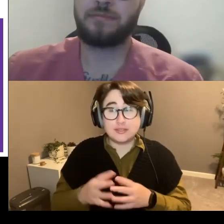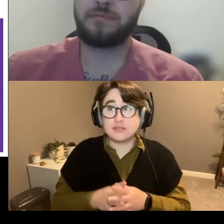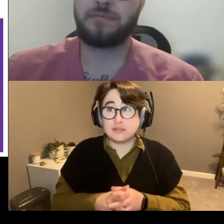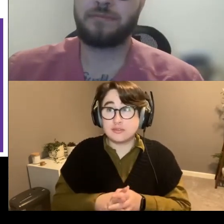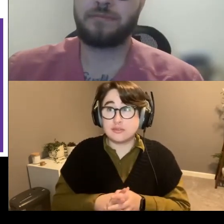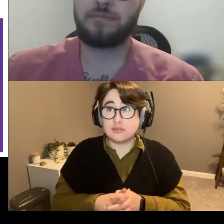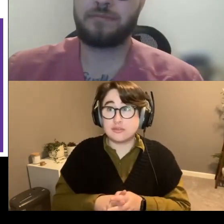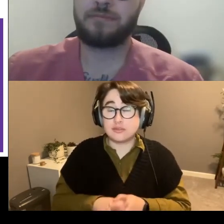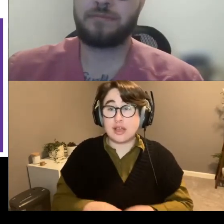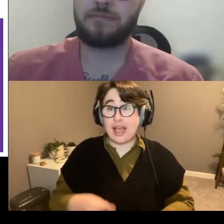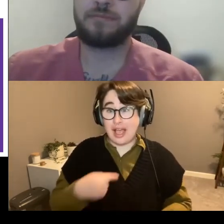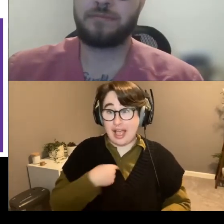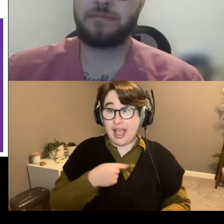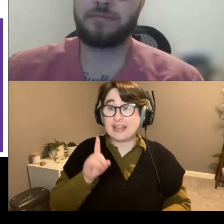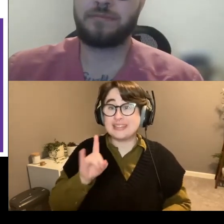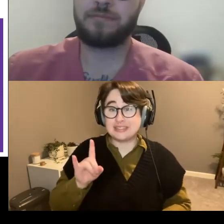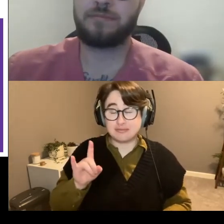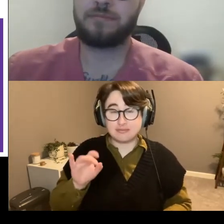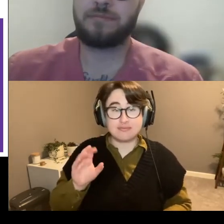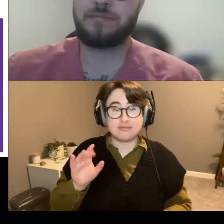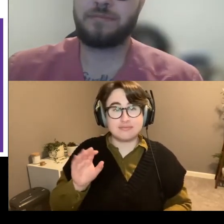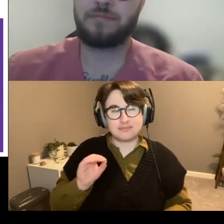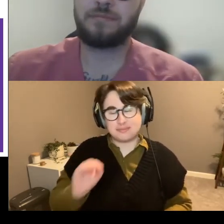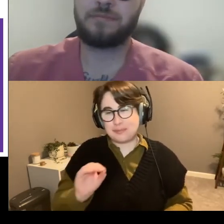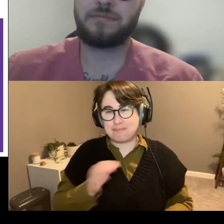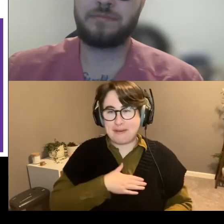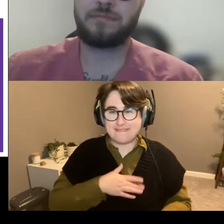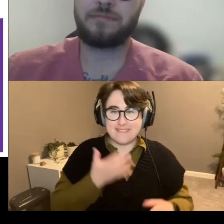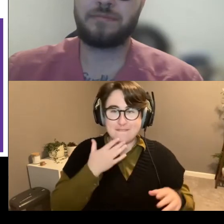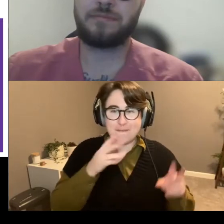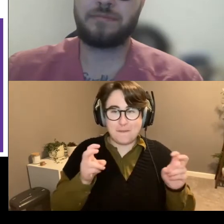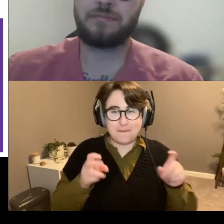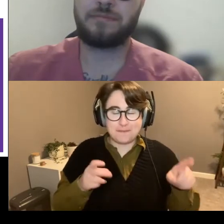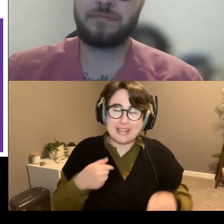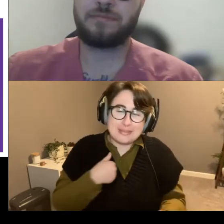I put my favorite quote in here, because I'm a nerd,